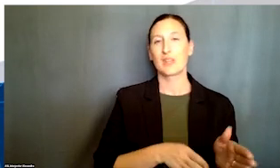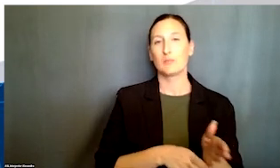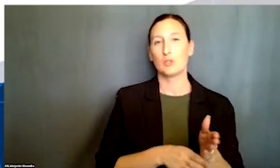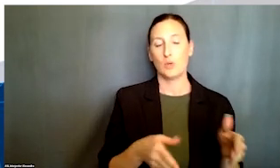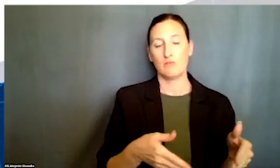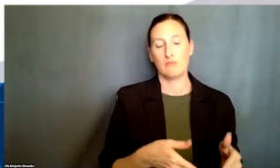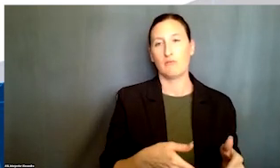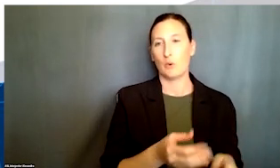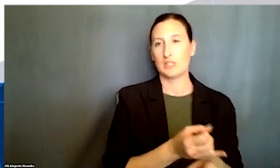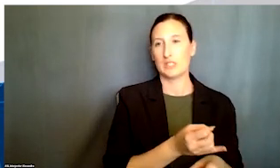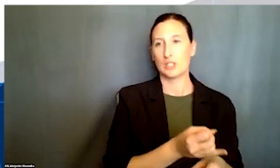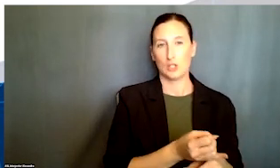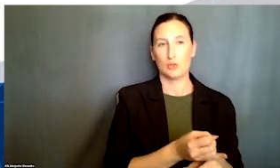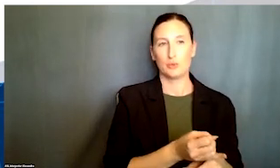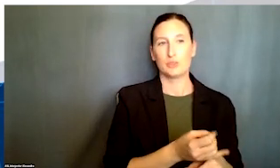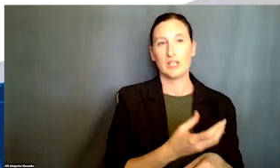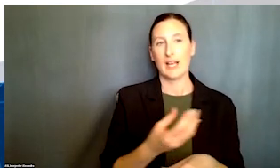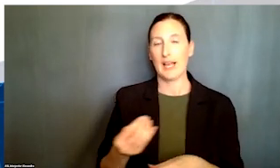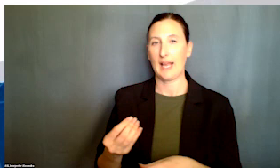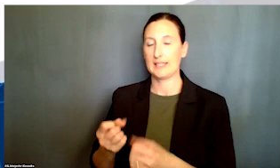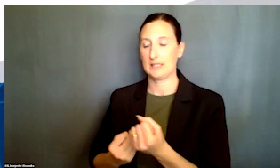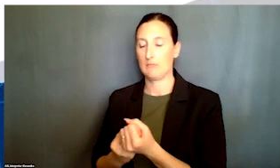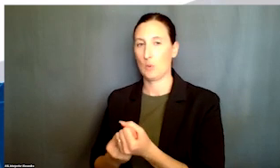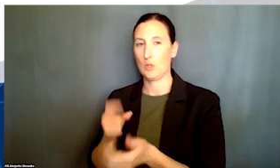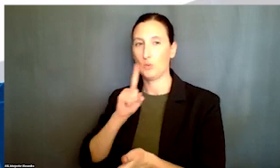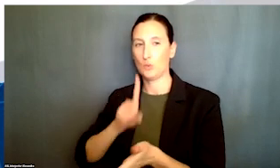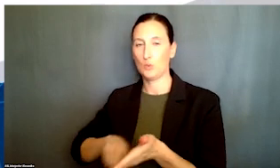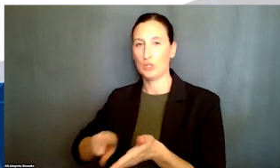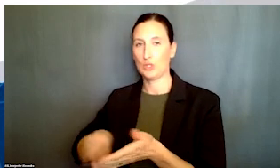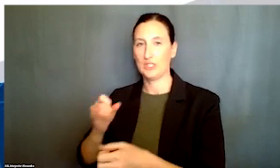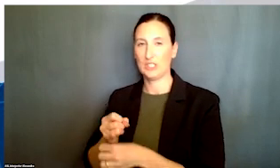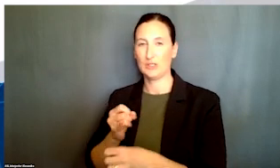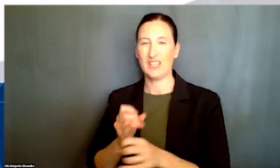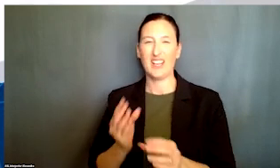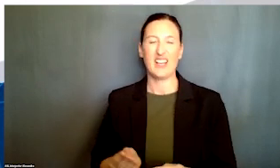which I think there are eight. It gives an opportunity for researchers working at